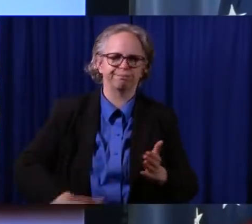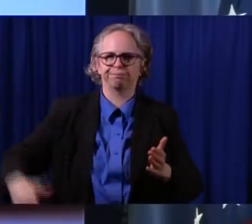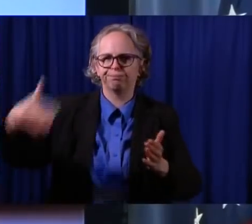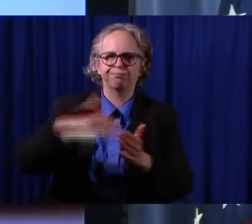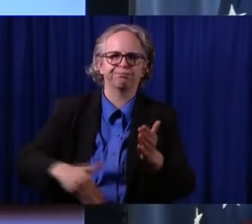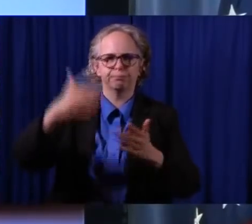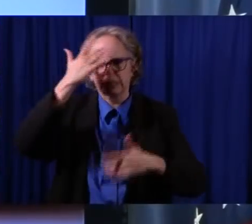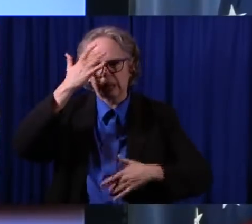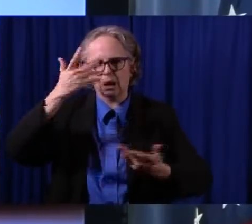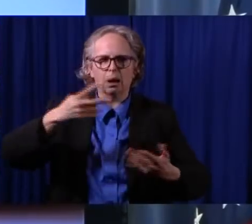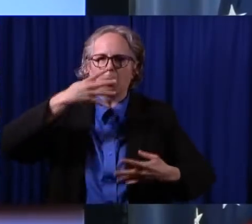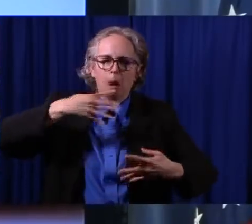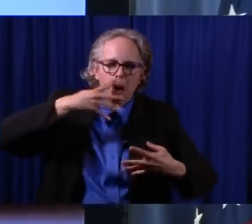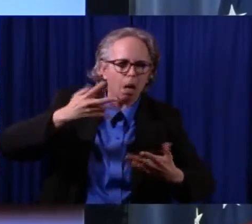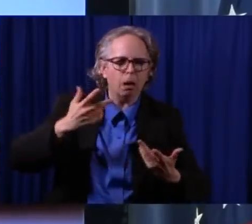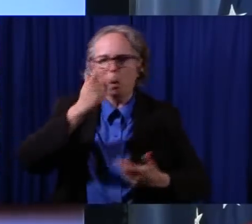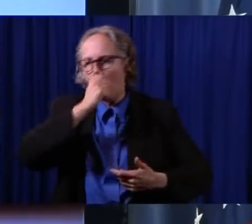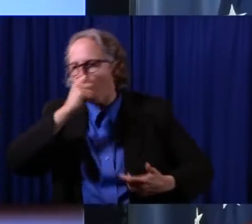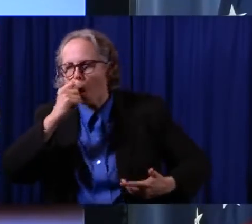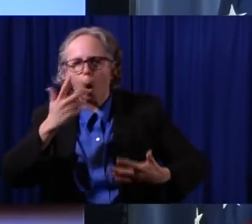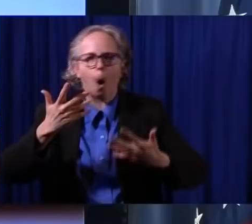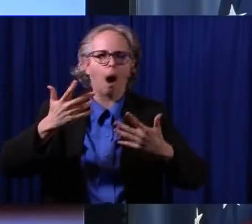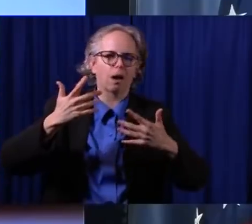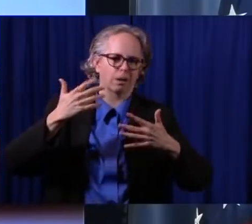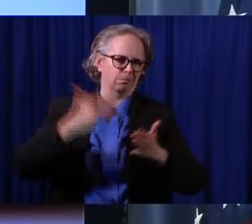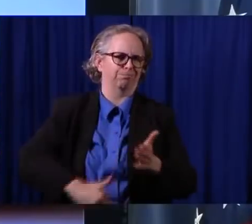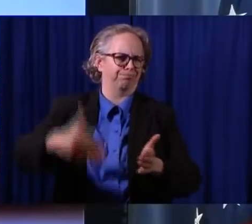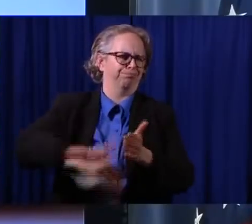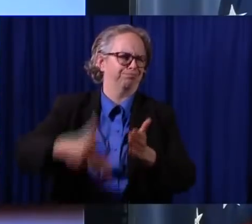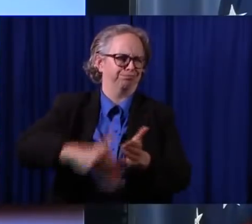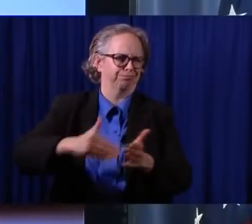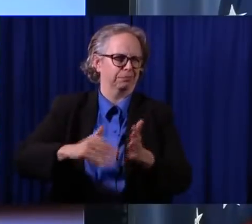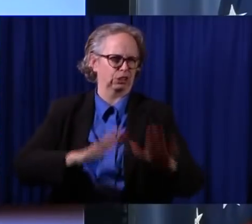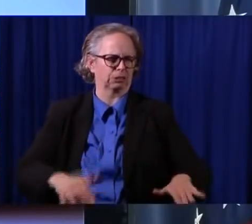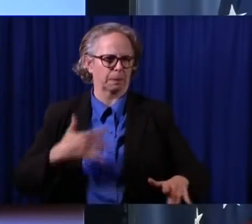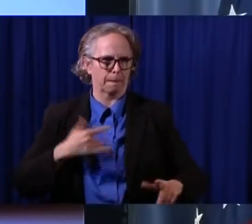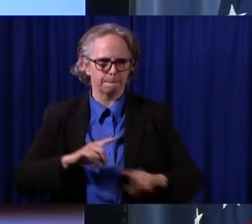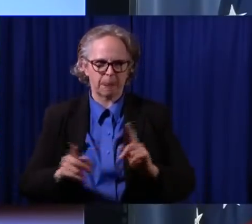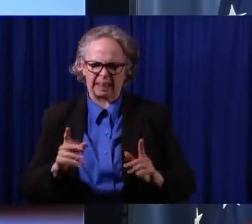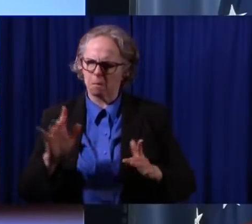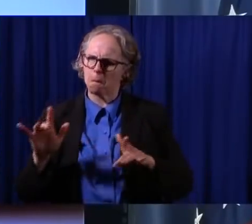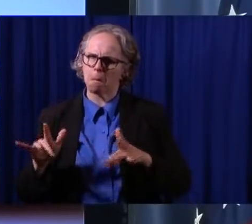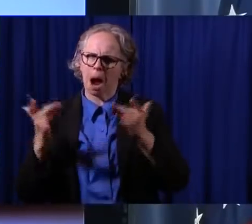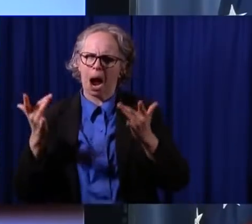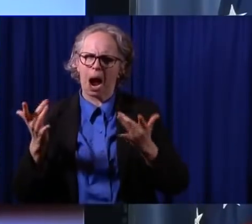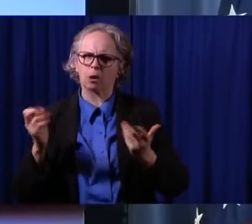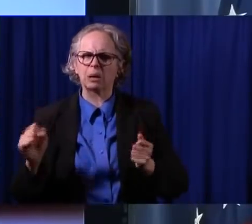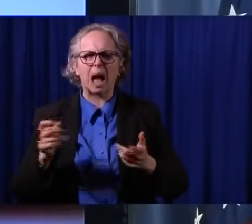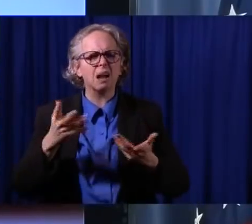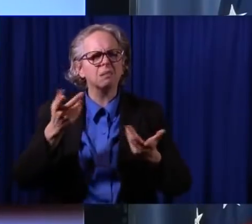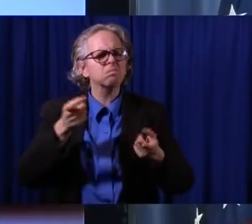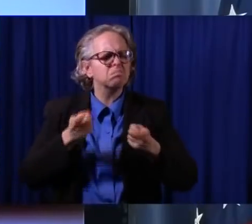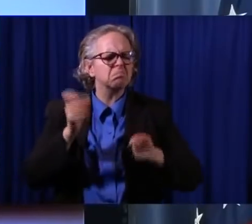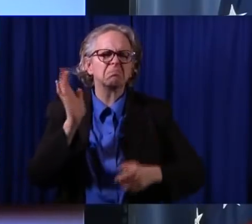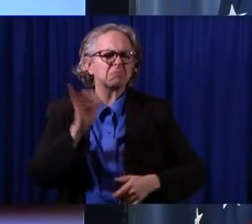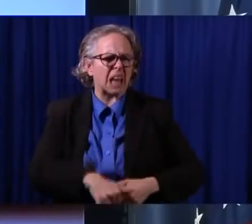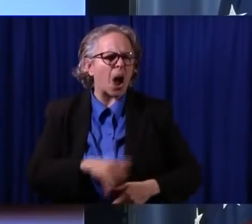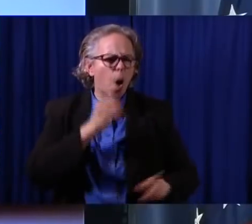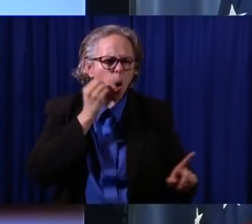ACTUALLY AREN'T THAT DIFFERENT FROM ADULTS. IT IS A RESPIRATORY VIRUS. YOU ARE LOOKING FOR RESPIRATORY SYMPTOMS, COUGH, RUNNY NOSE, SHORTNESS OF BREATH, FEVER, THAT SORT OF THING. KIDS GET THIS ALL THE TIME.